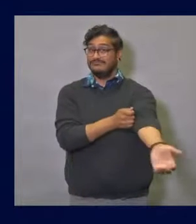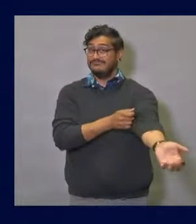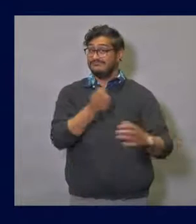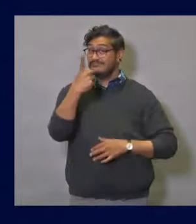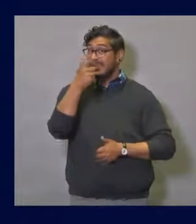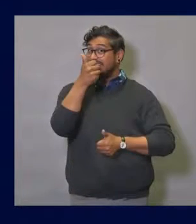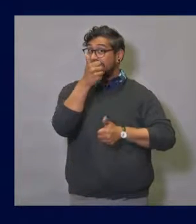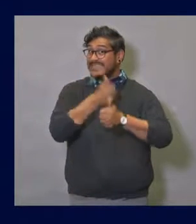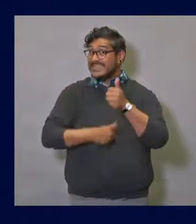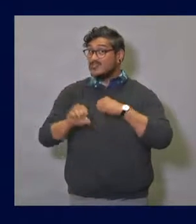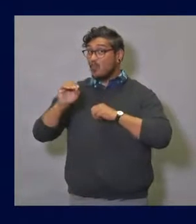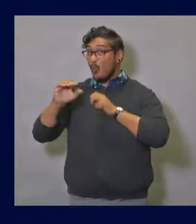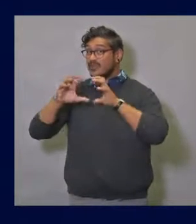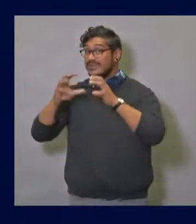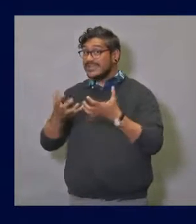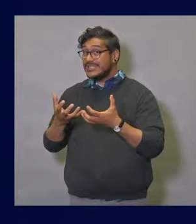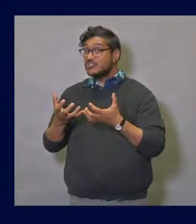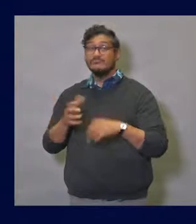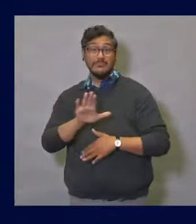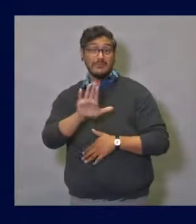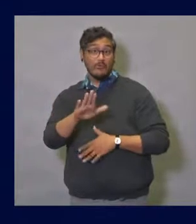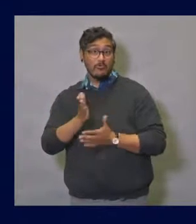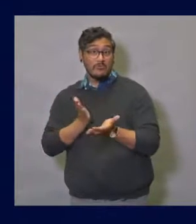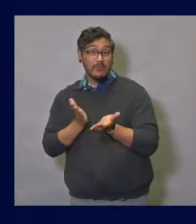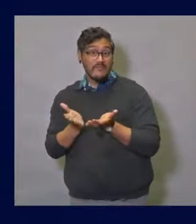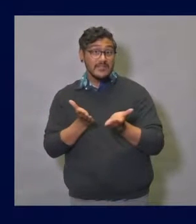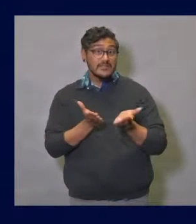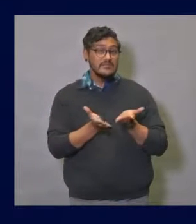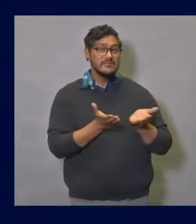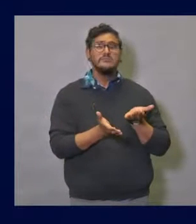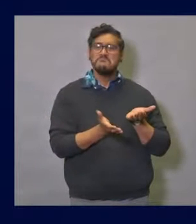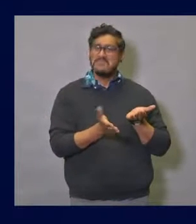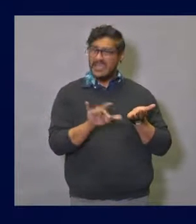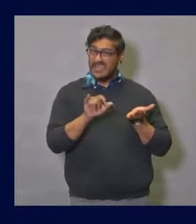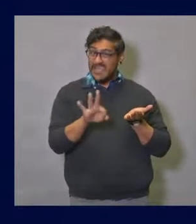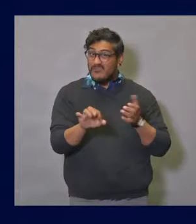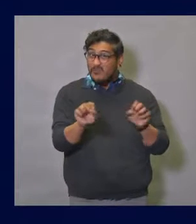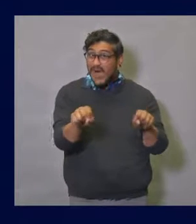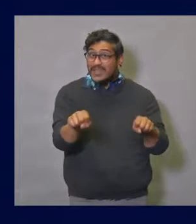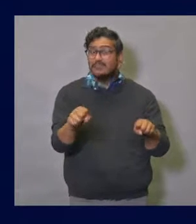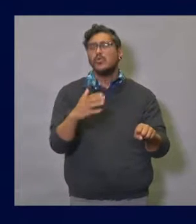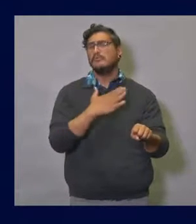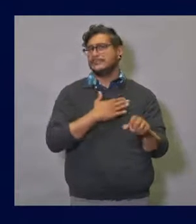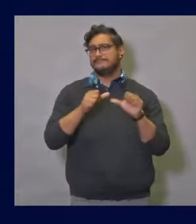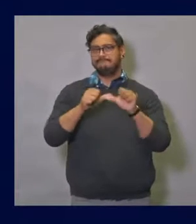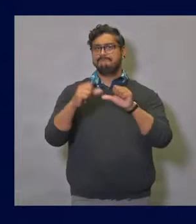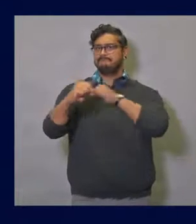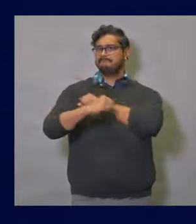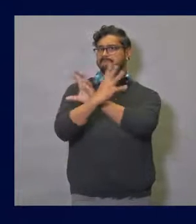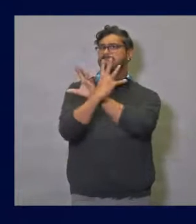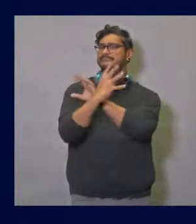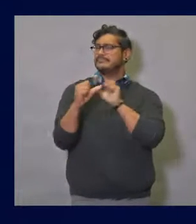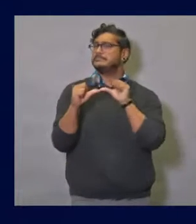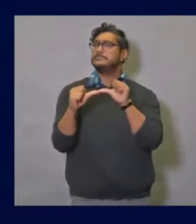FORMA DE ACCESO A TODOS LOS